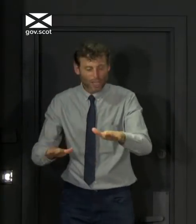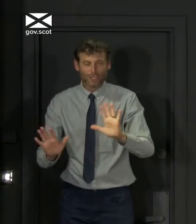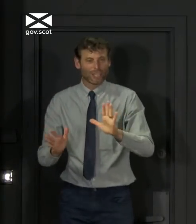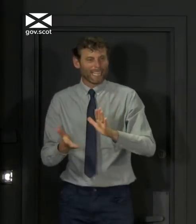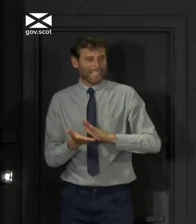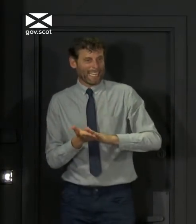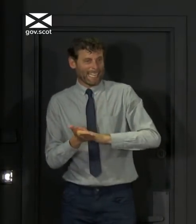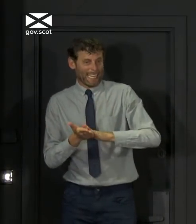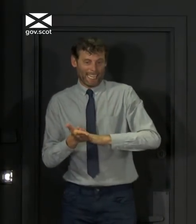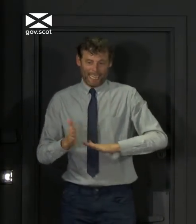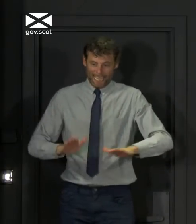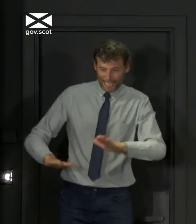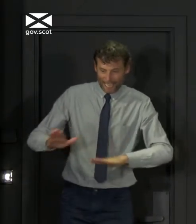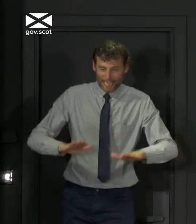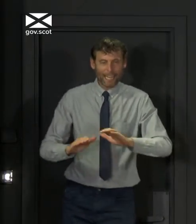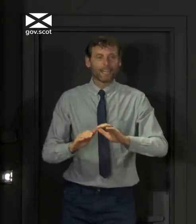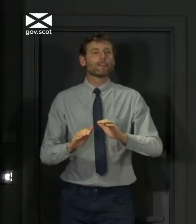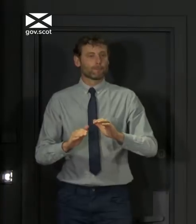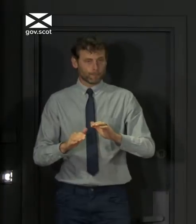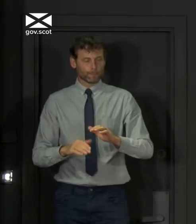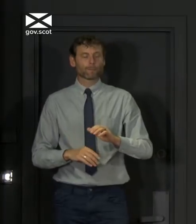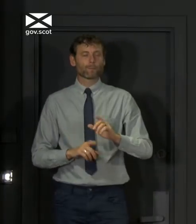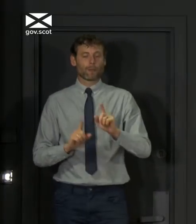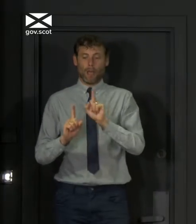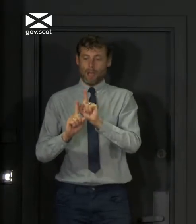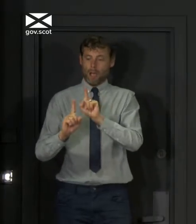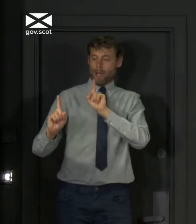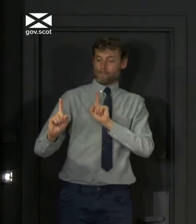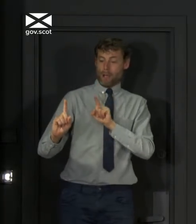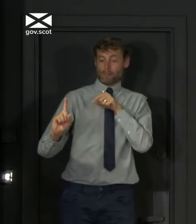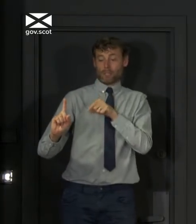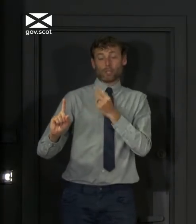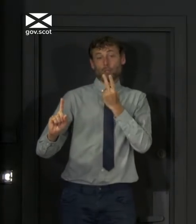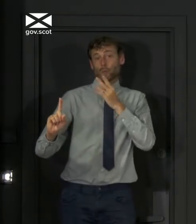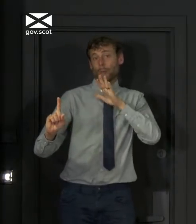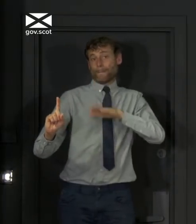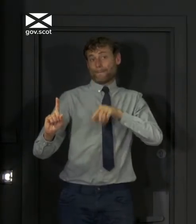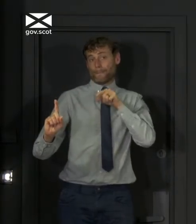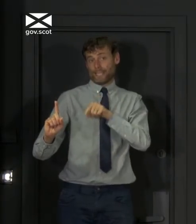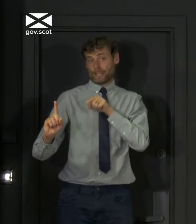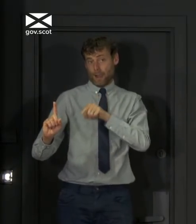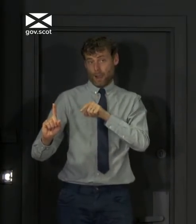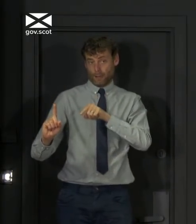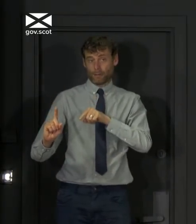Two metre distancing - that remains the rule. and lastly, Self isolate and book a test if